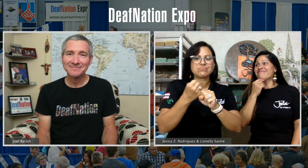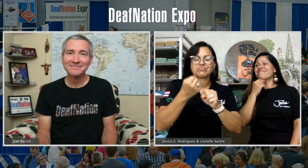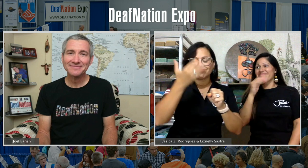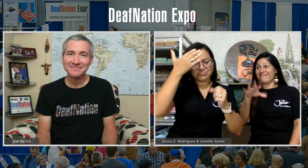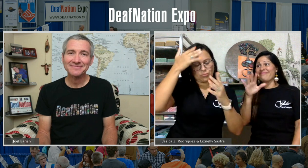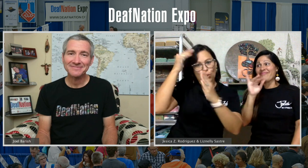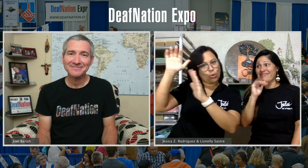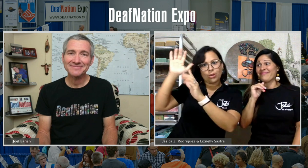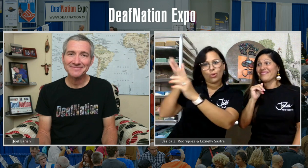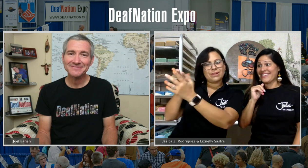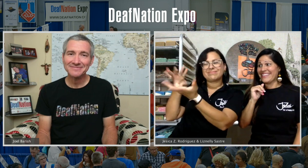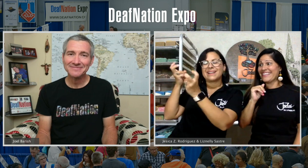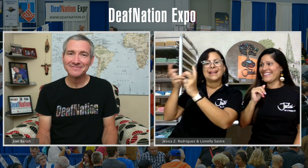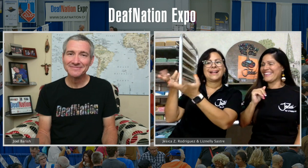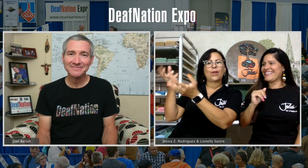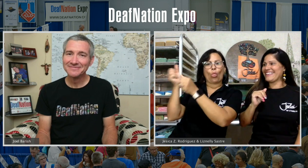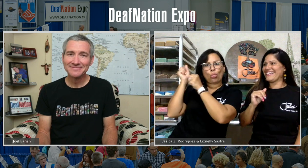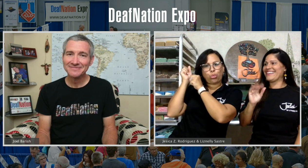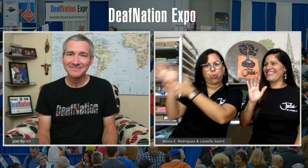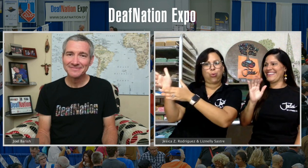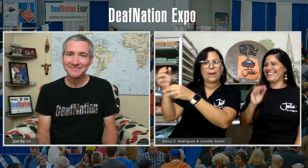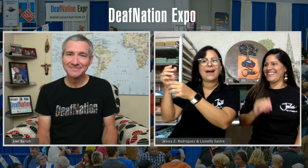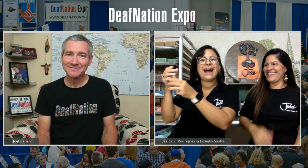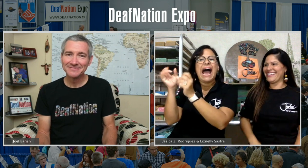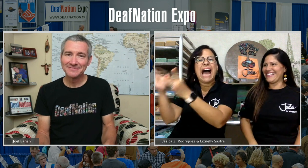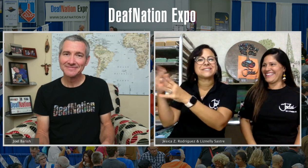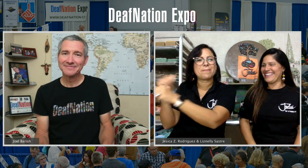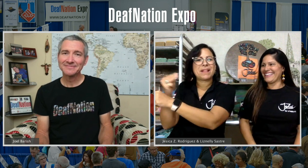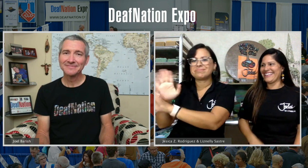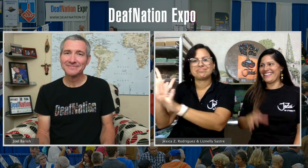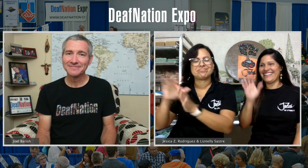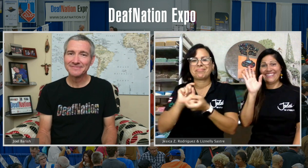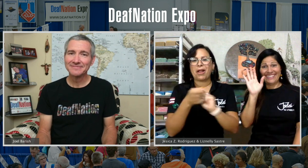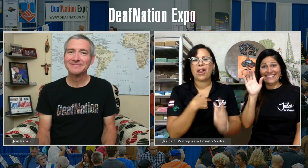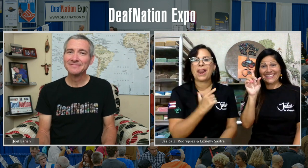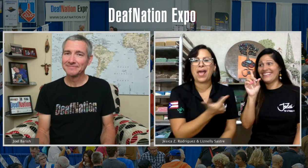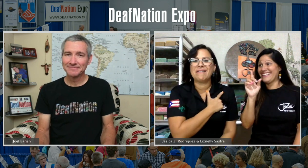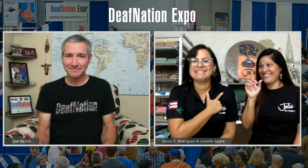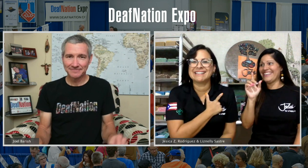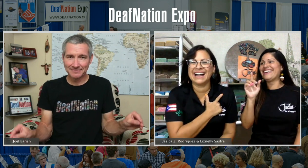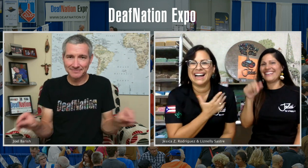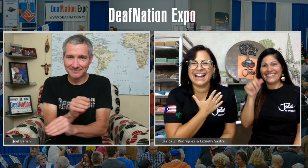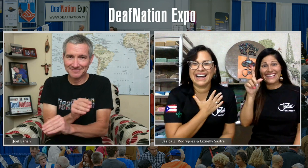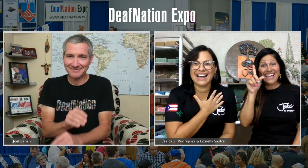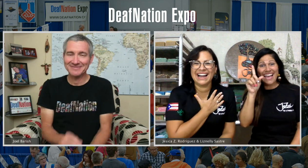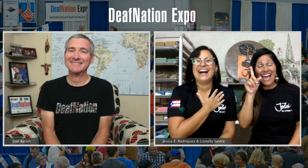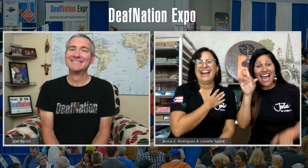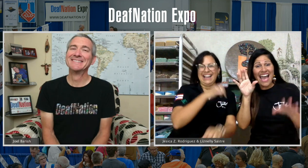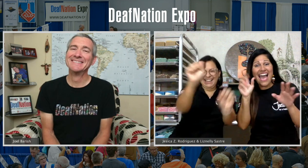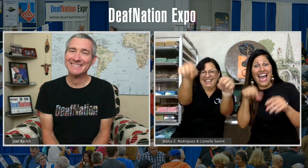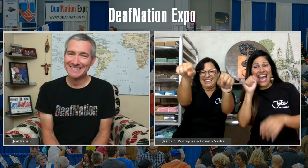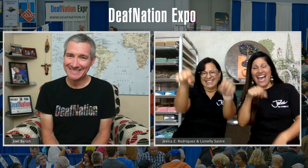I hate math, but now I’m loyal to it!